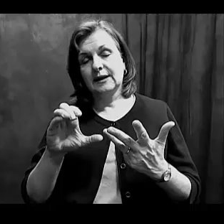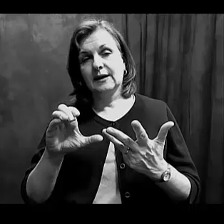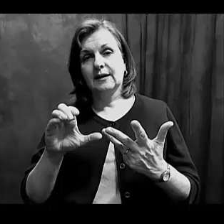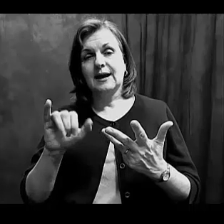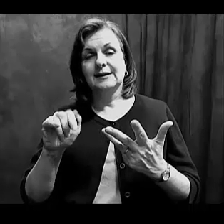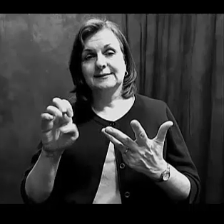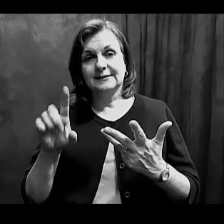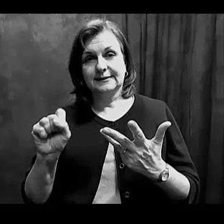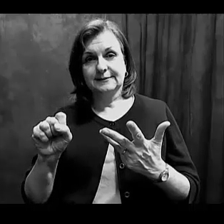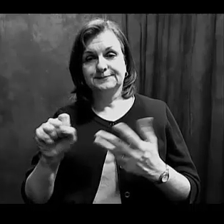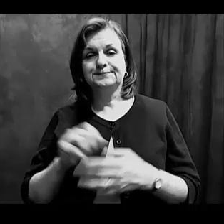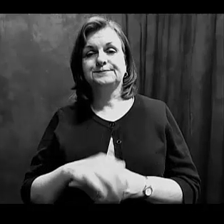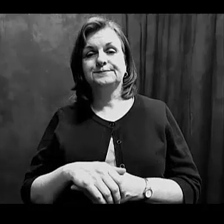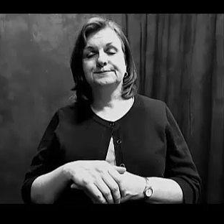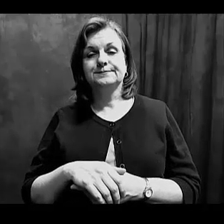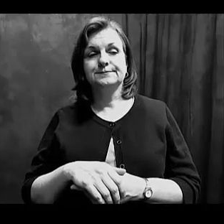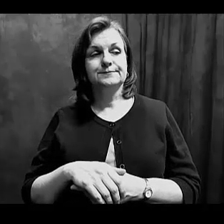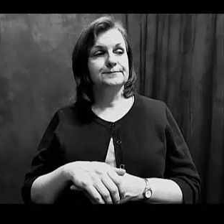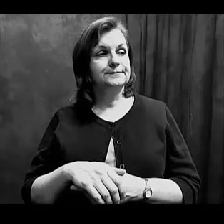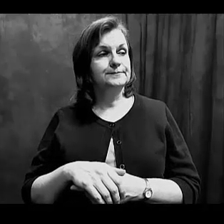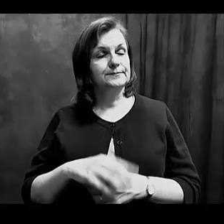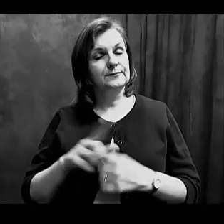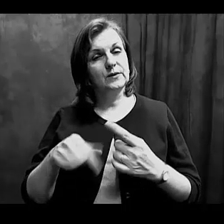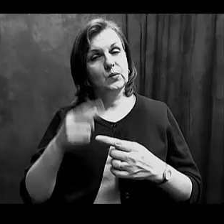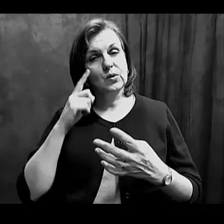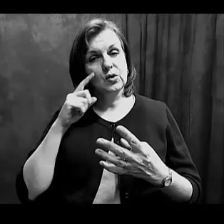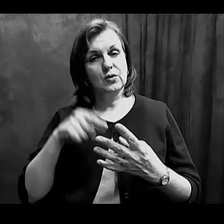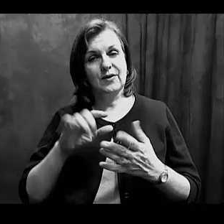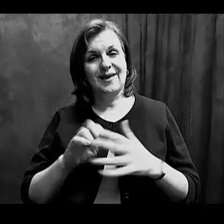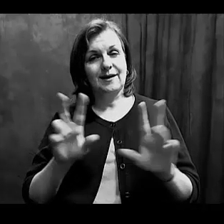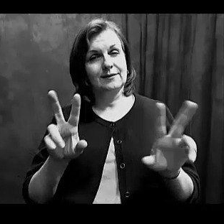when we look at this